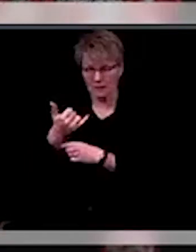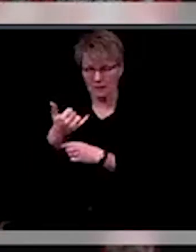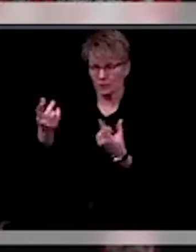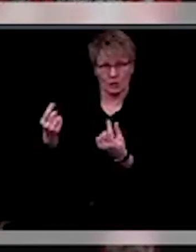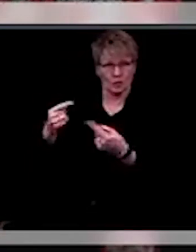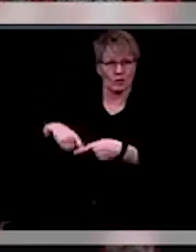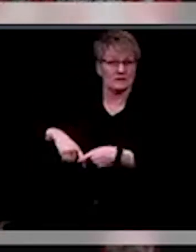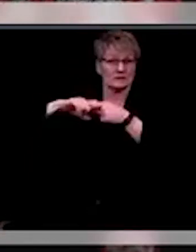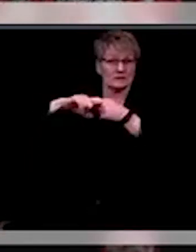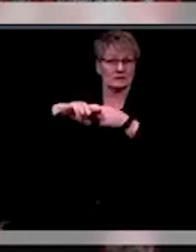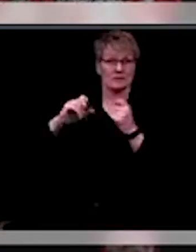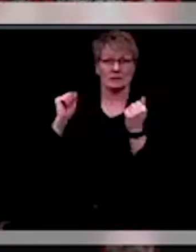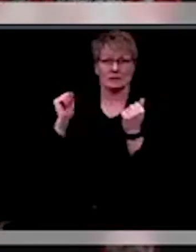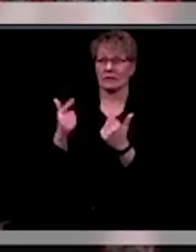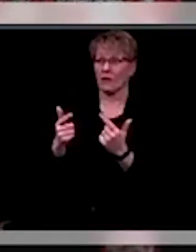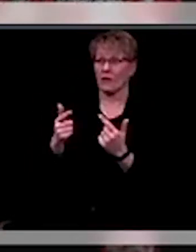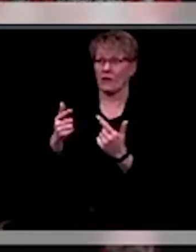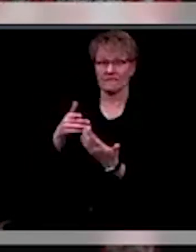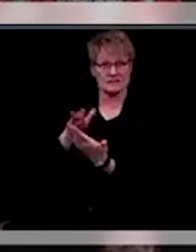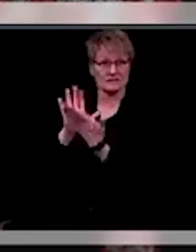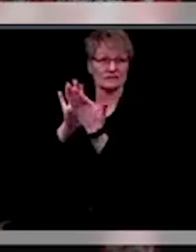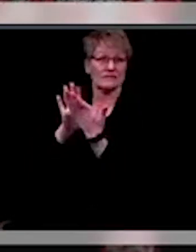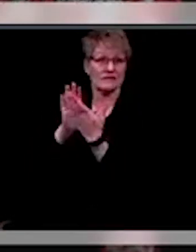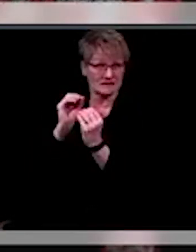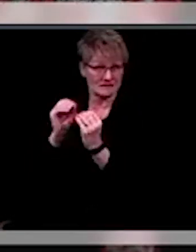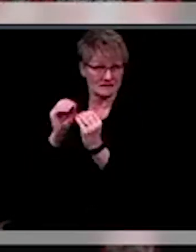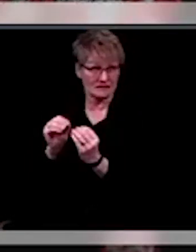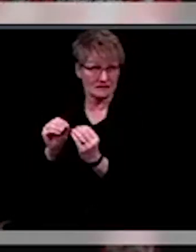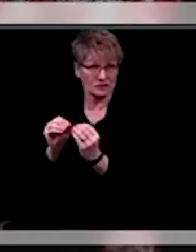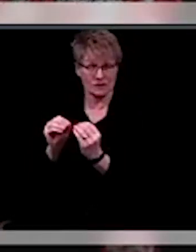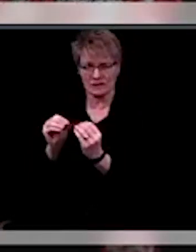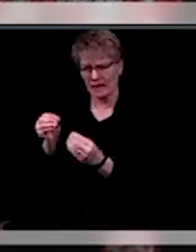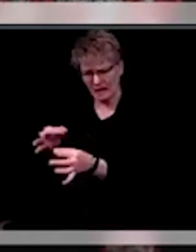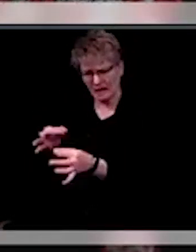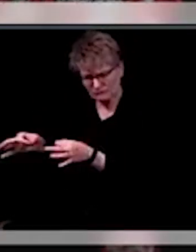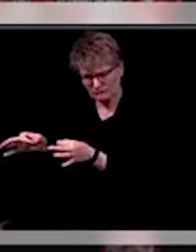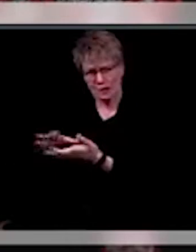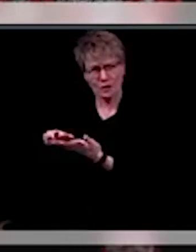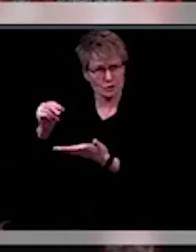instruction for the rest of the semester. So, those are some of the things they did. And,